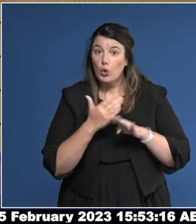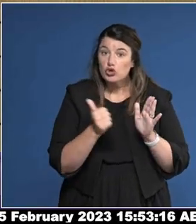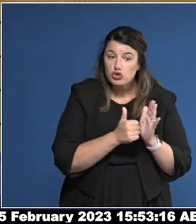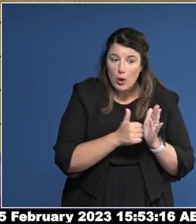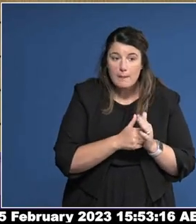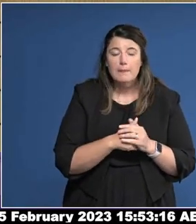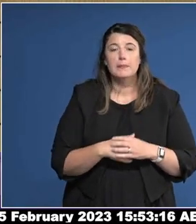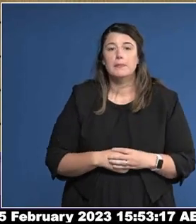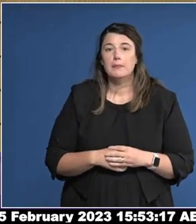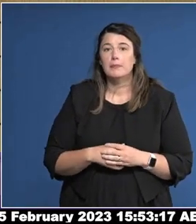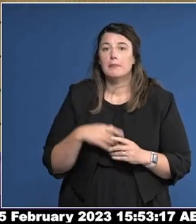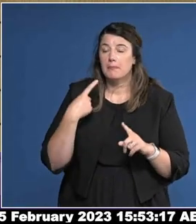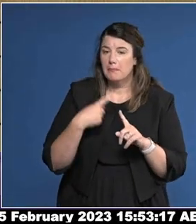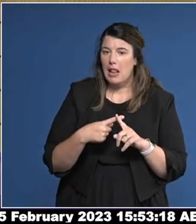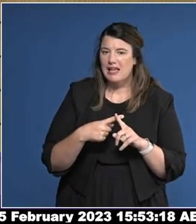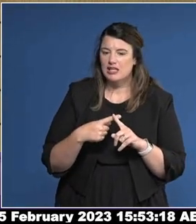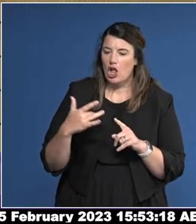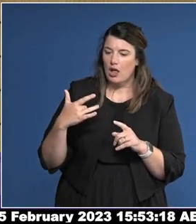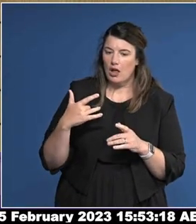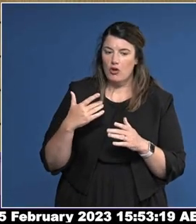Board product, supported decision-making.